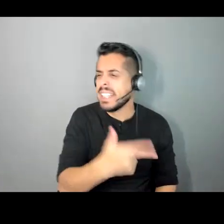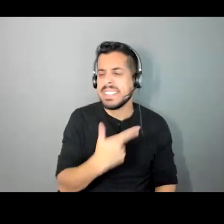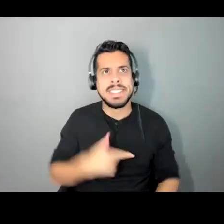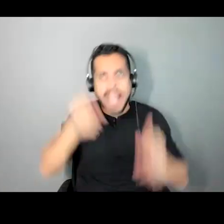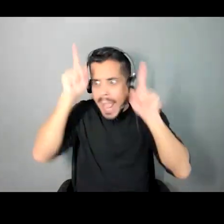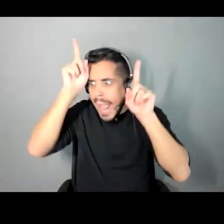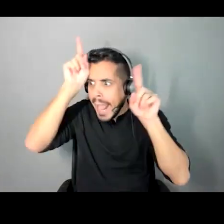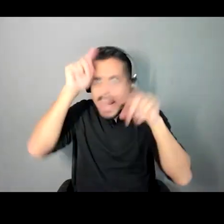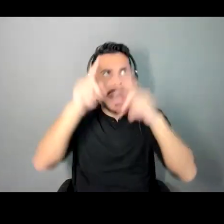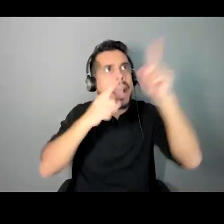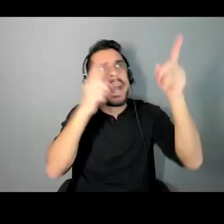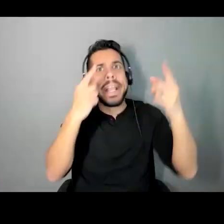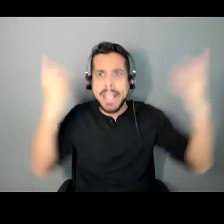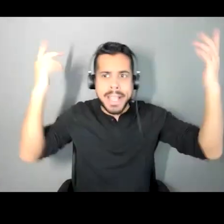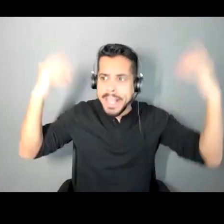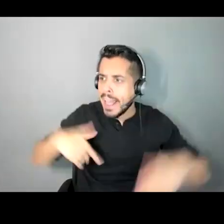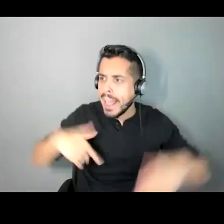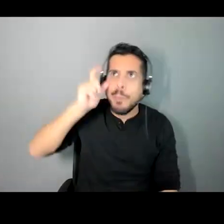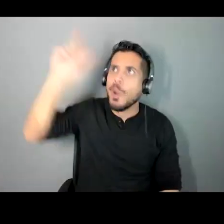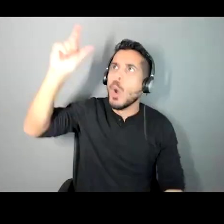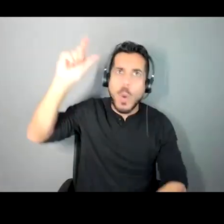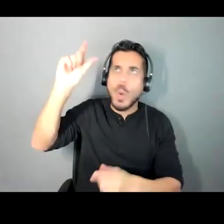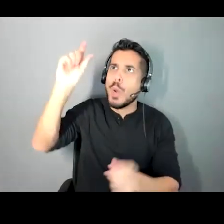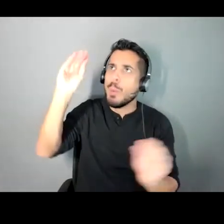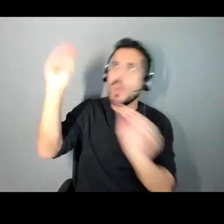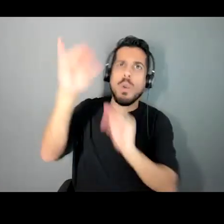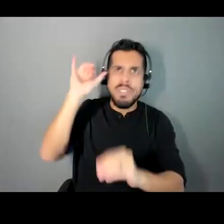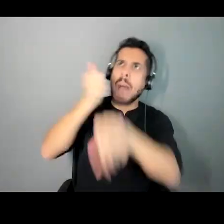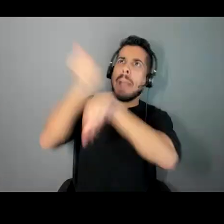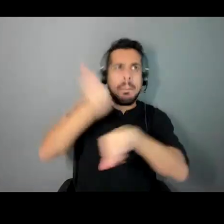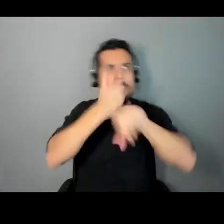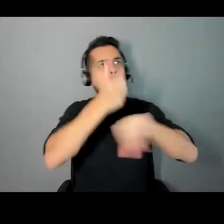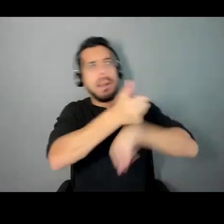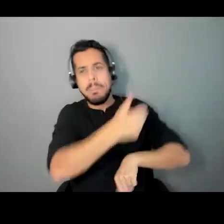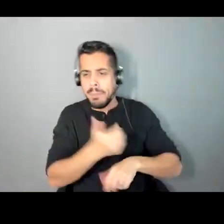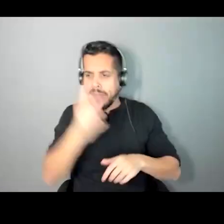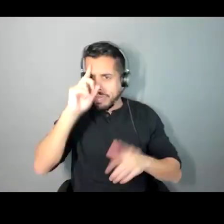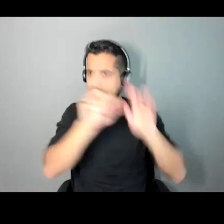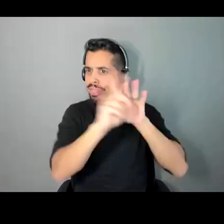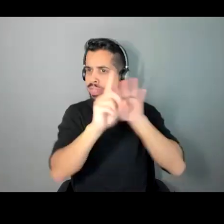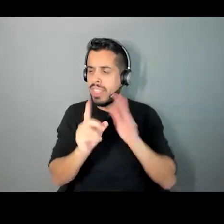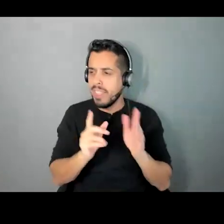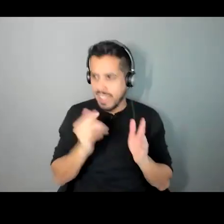"It's the, you know, the-- the moon cycle." Whatever-- whatever-- whatever you blame it on. Uh... if you're-- if you're always looking